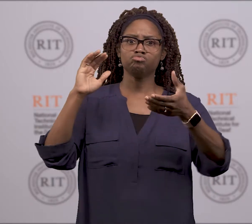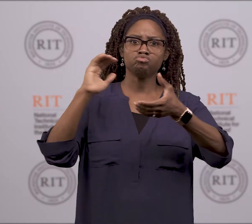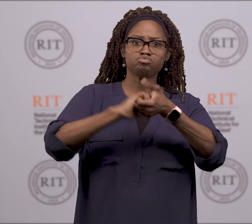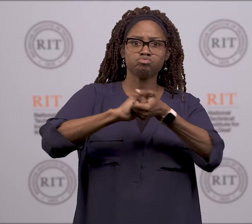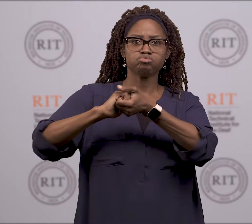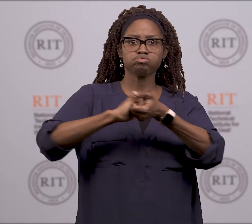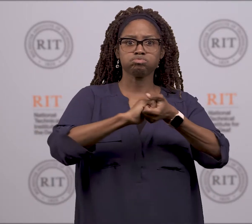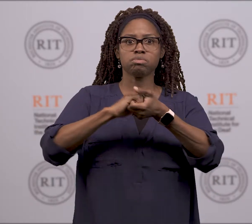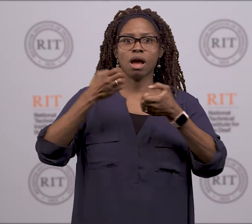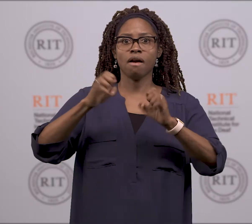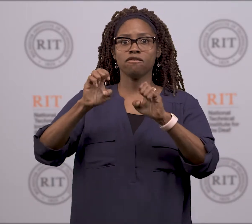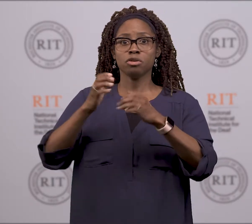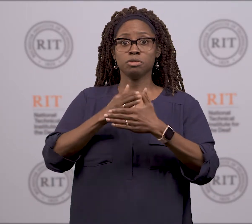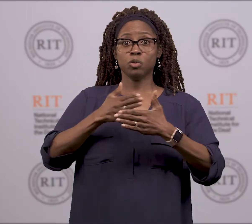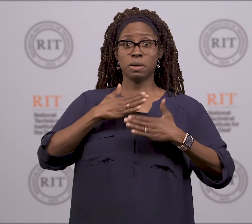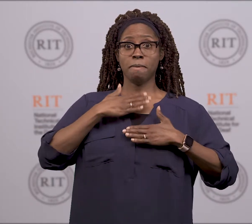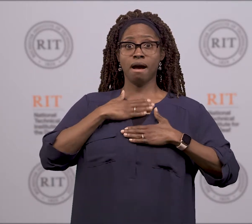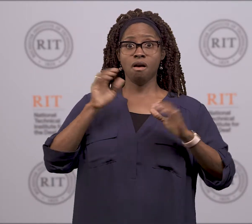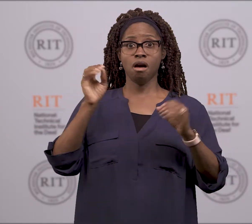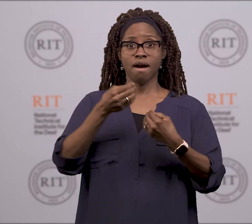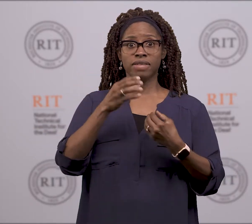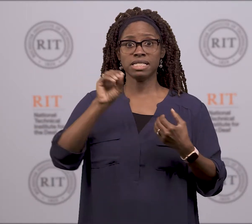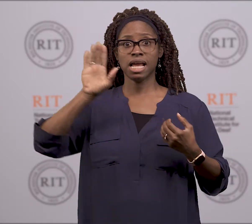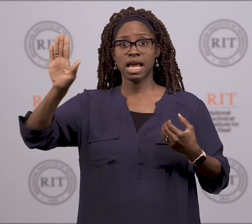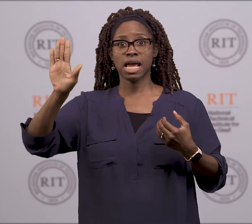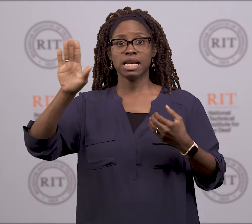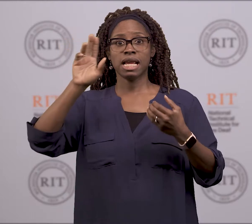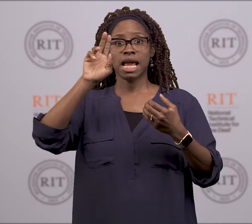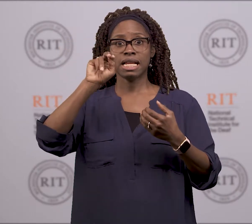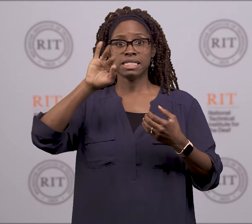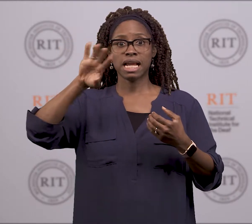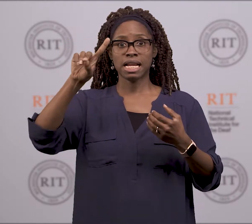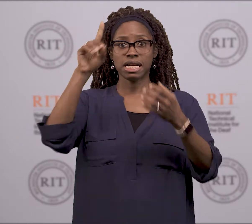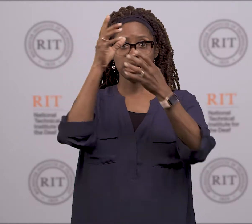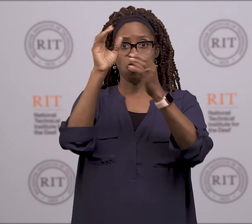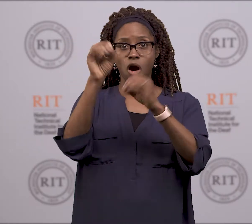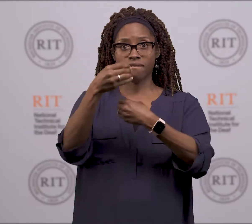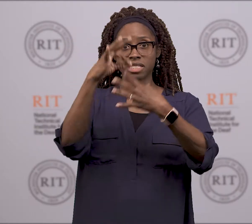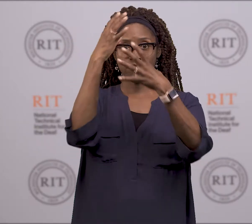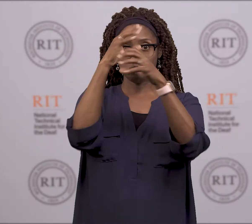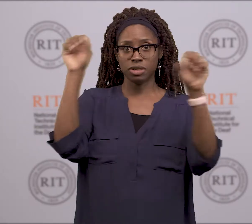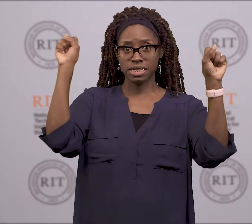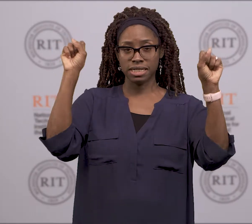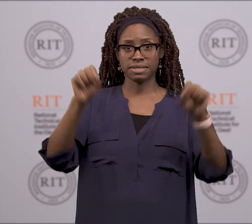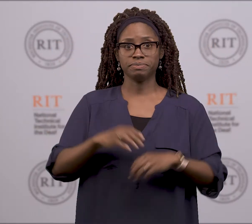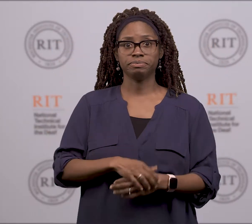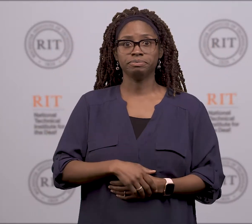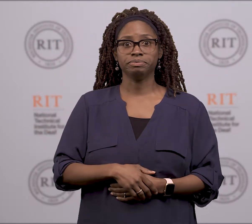The fund is a joint effort between my office and the office of the NTID president.